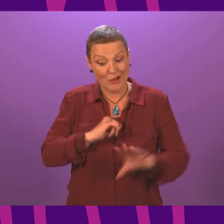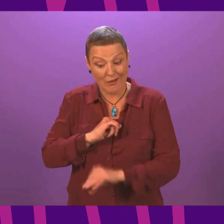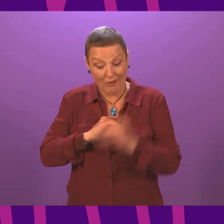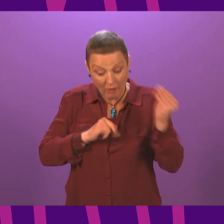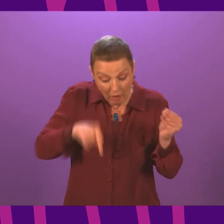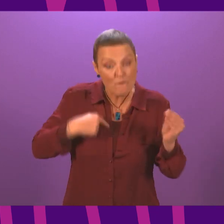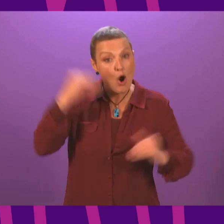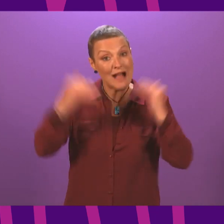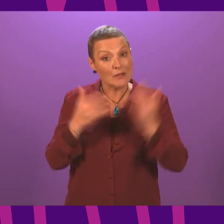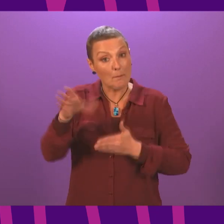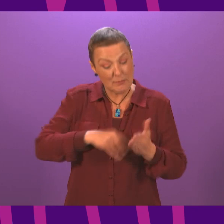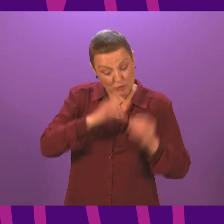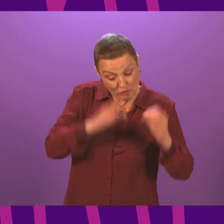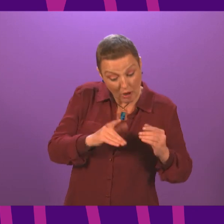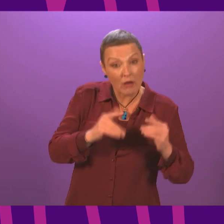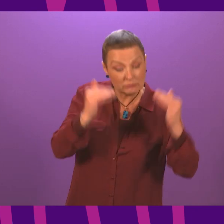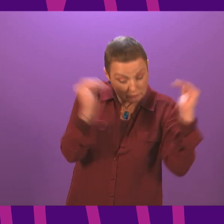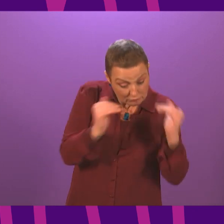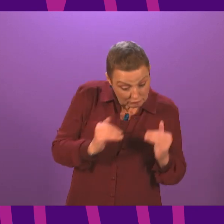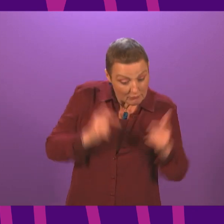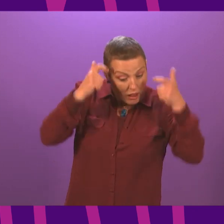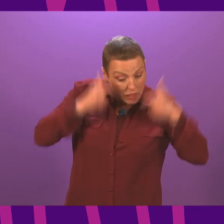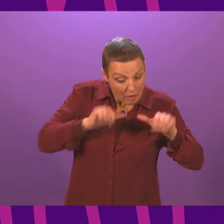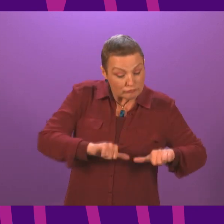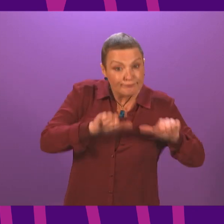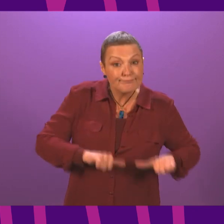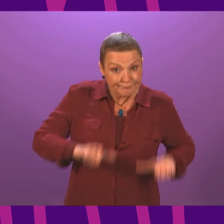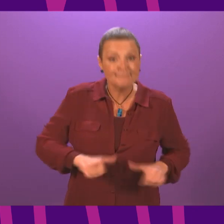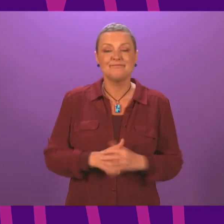I turn to the remaining devolved benefits, which I discussed last week with the UK Minister of State